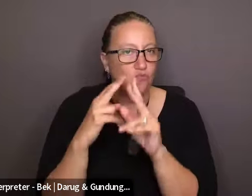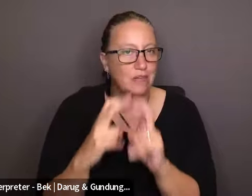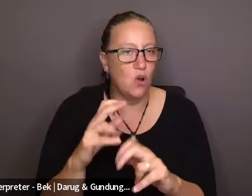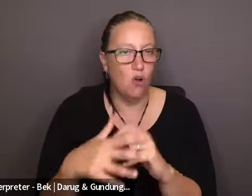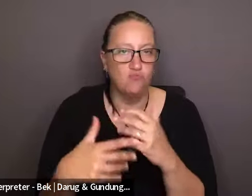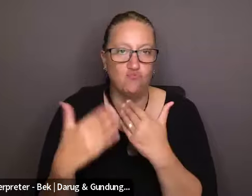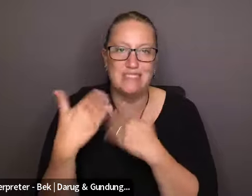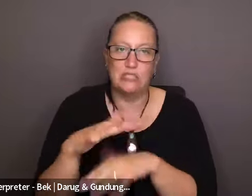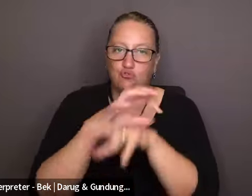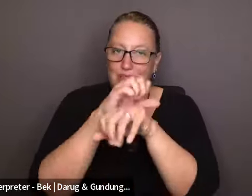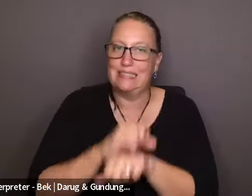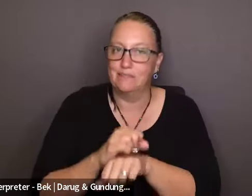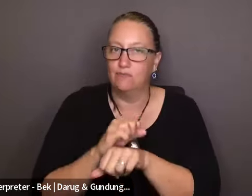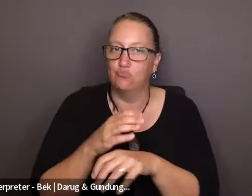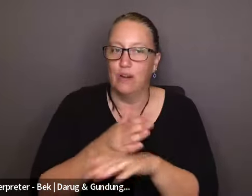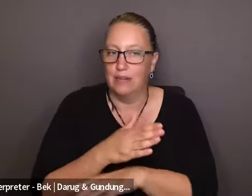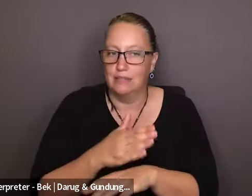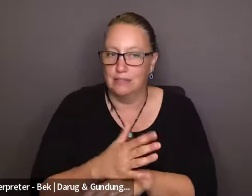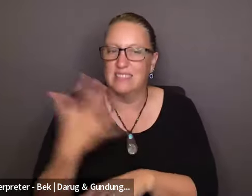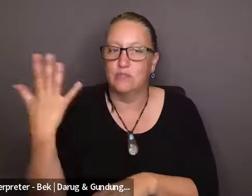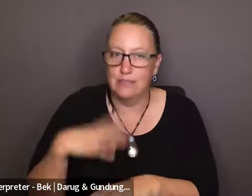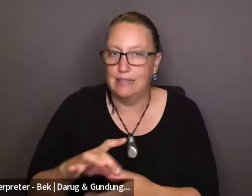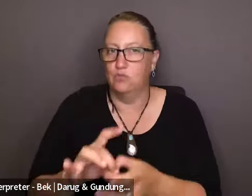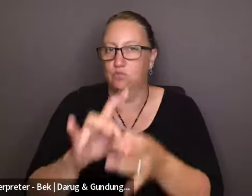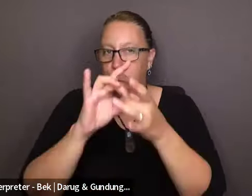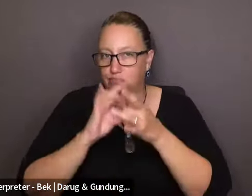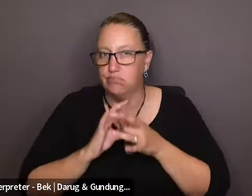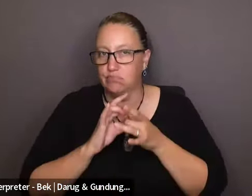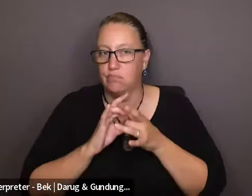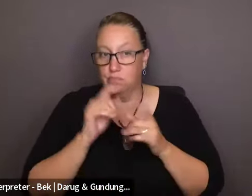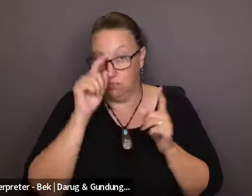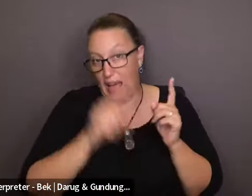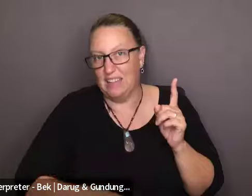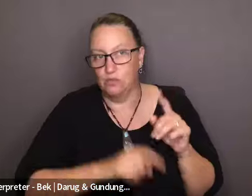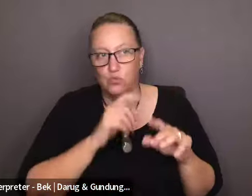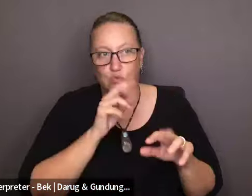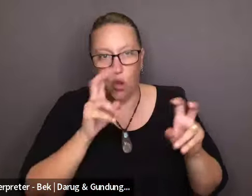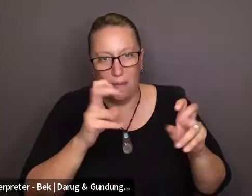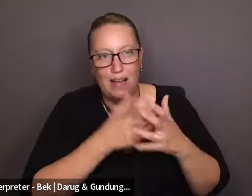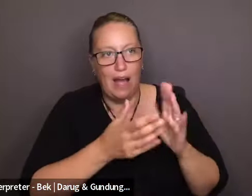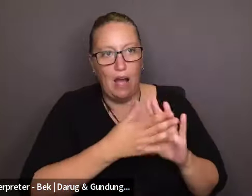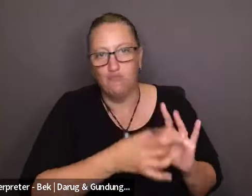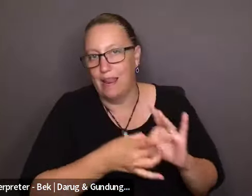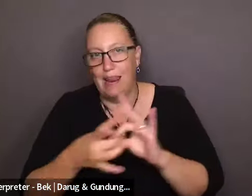communities, and if you're doing targeted research on restrictive practices you will need to speak about the